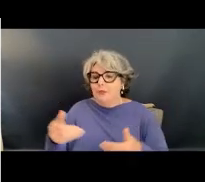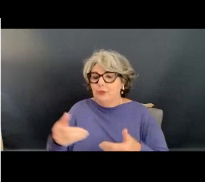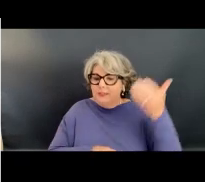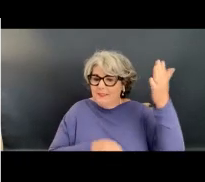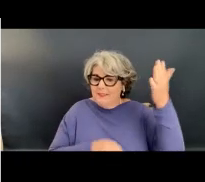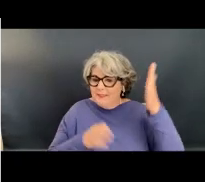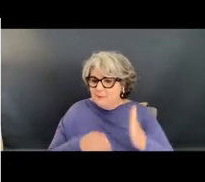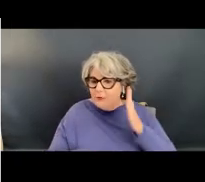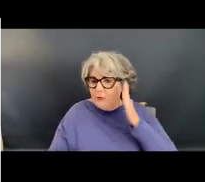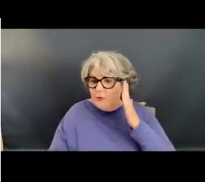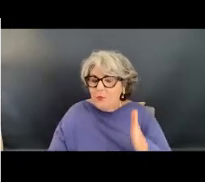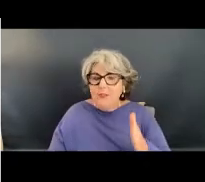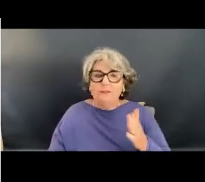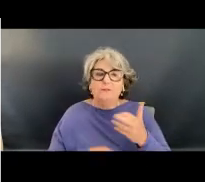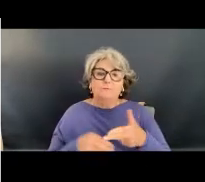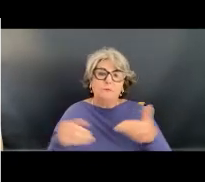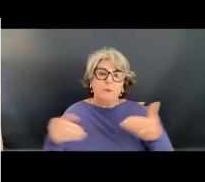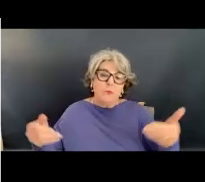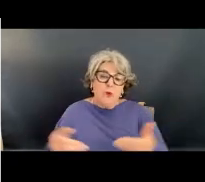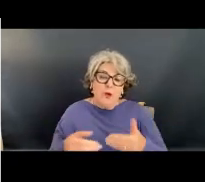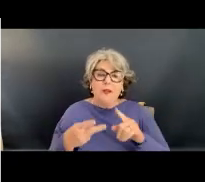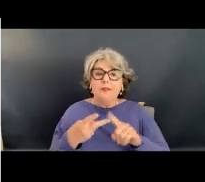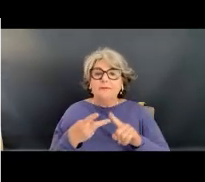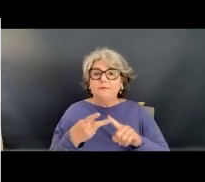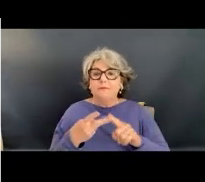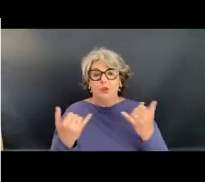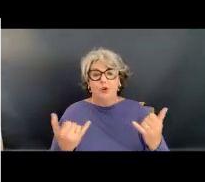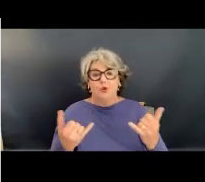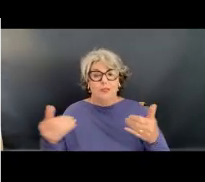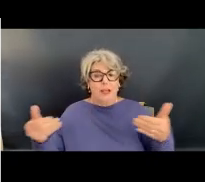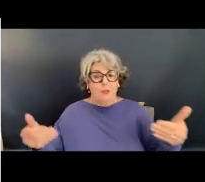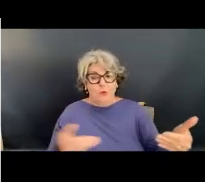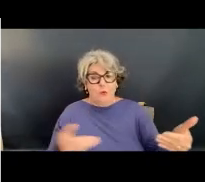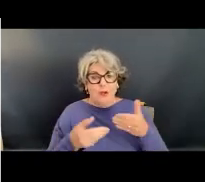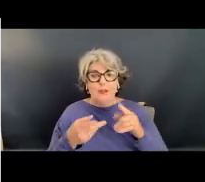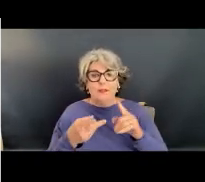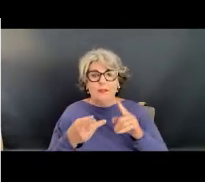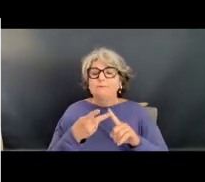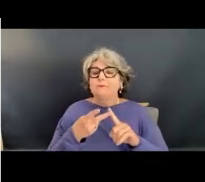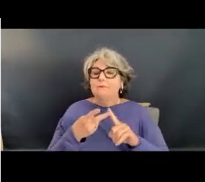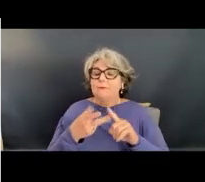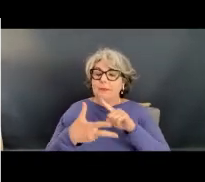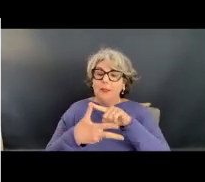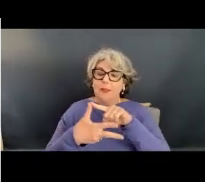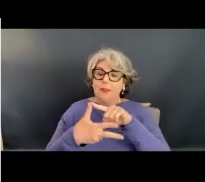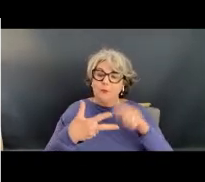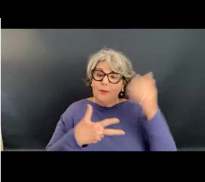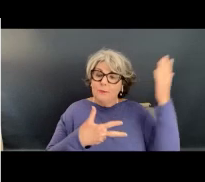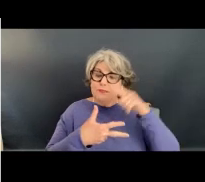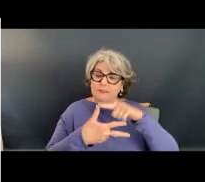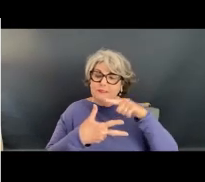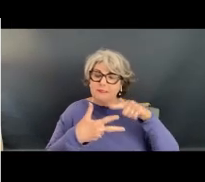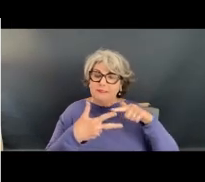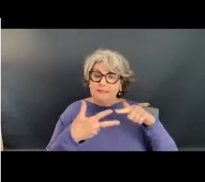We'll do a quick welcome, which we're doing currently, and then you'll be hearing 3 presentations followed by AQ and